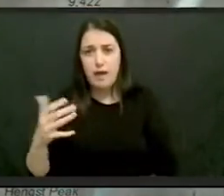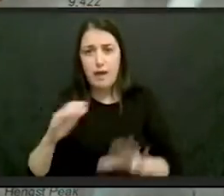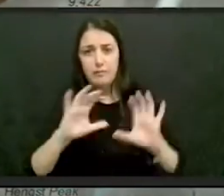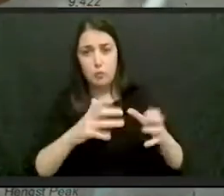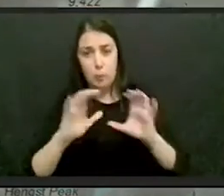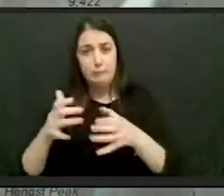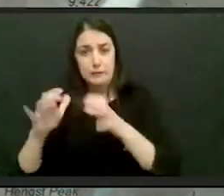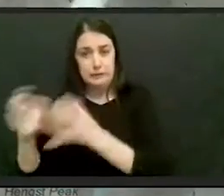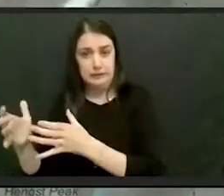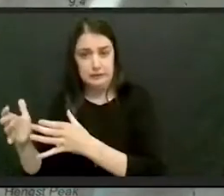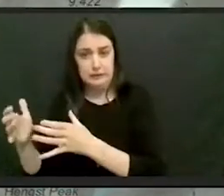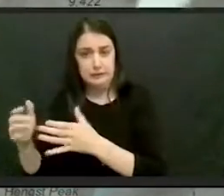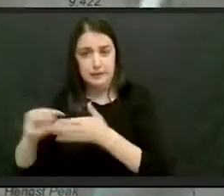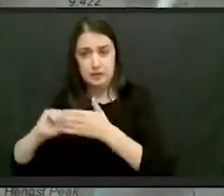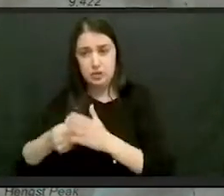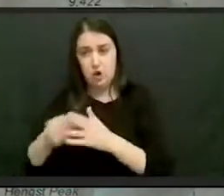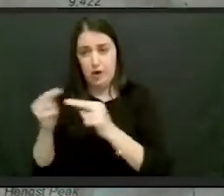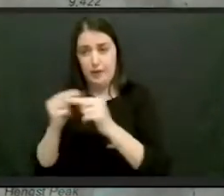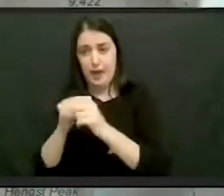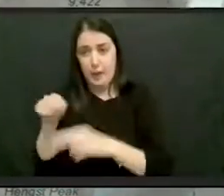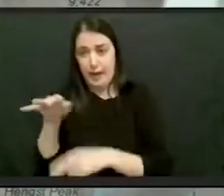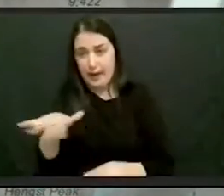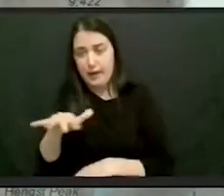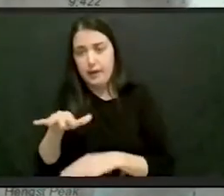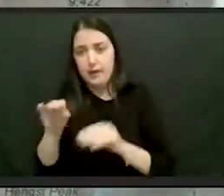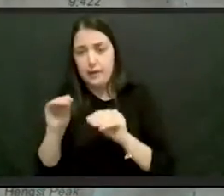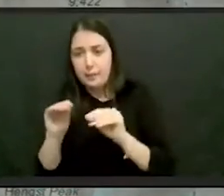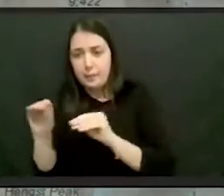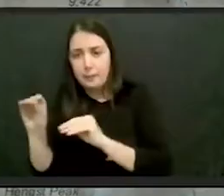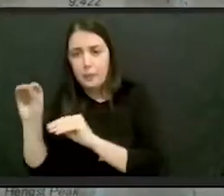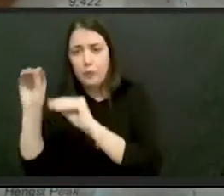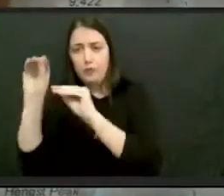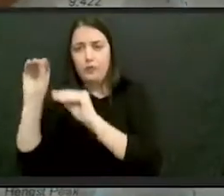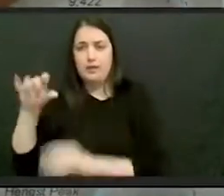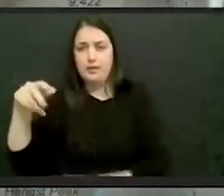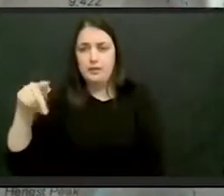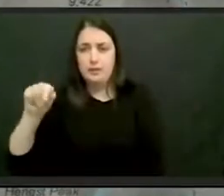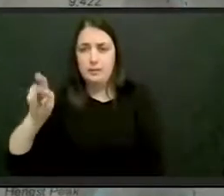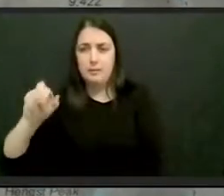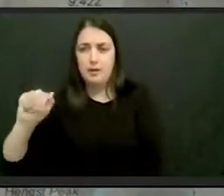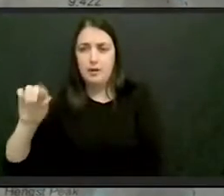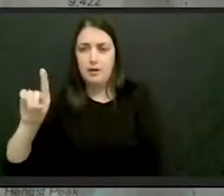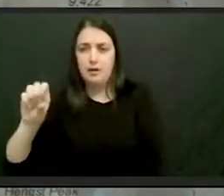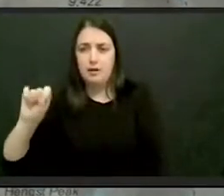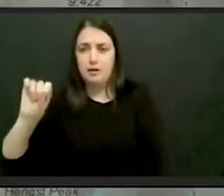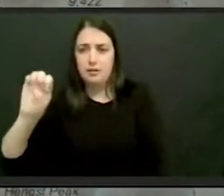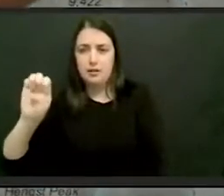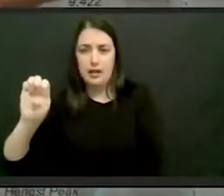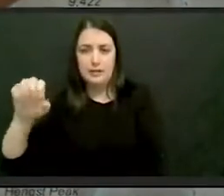moving up towards Paradise Peak or to our command 10 repeater location. They're using direct tactics going right along the